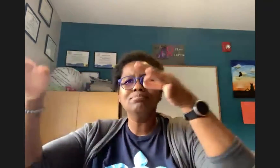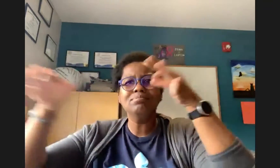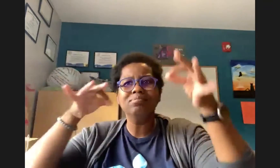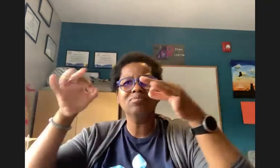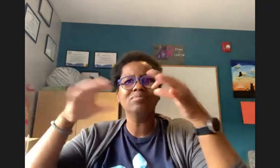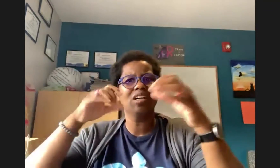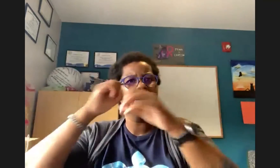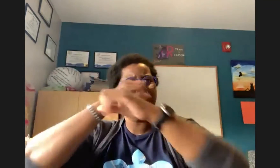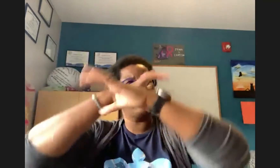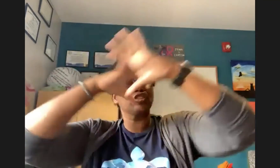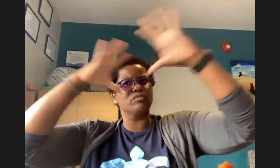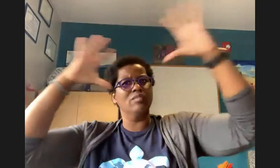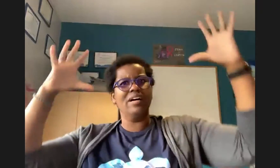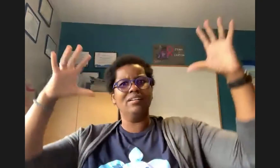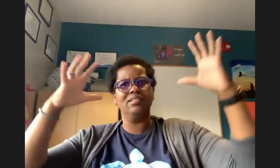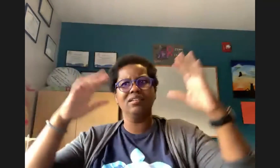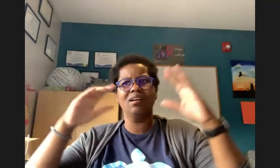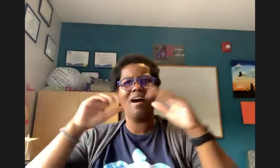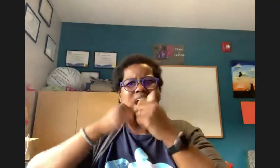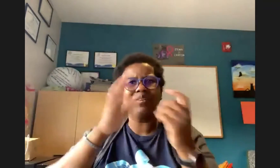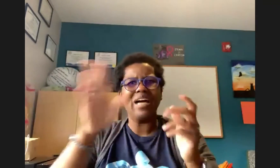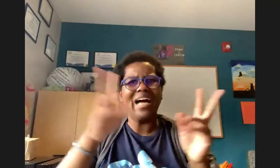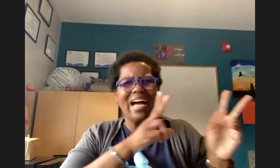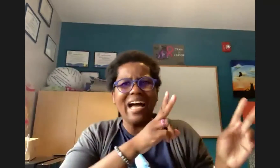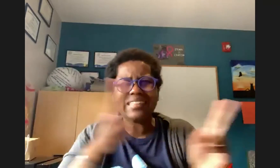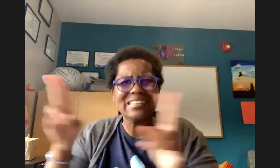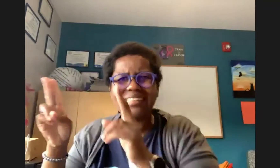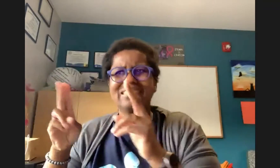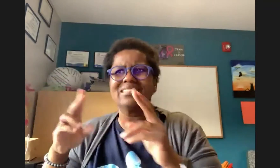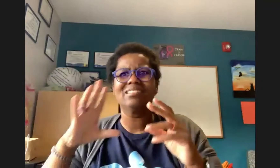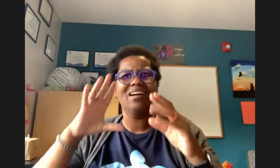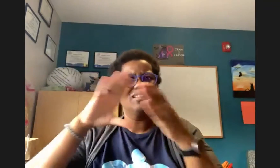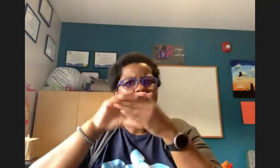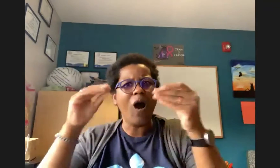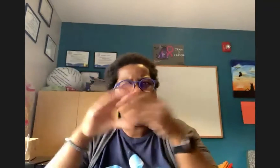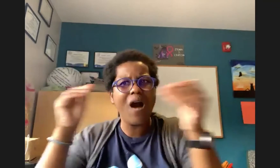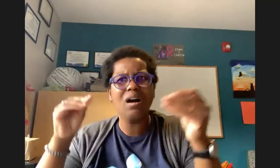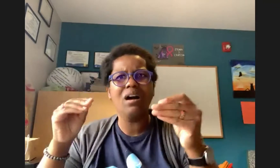His visualizations and presentation and editing of history,